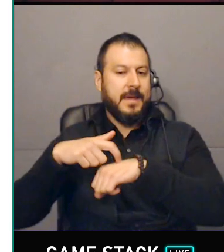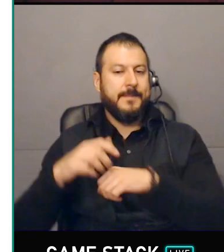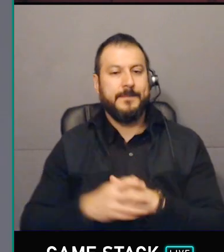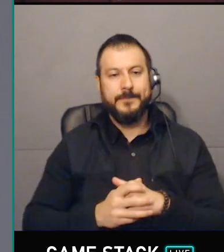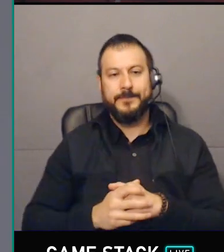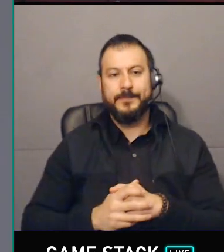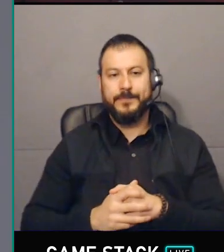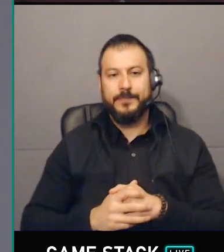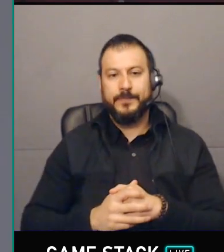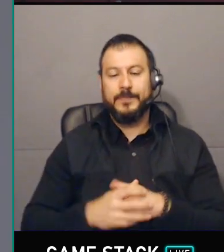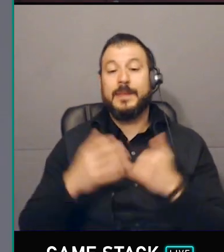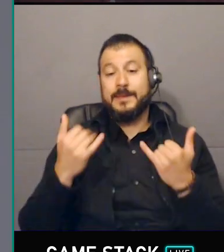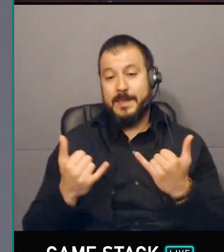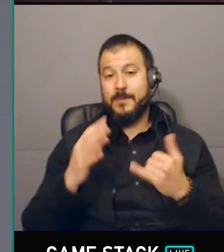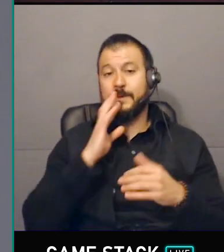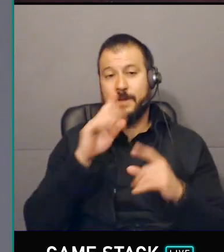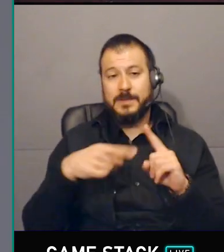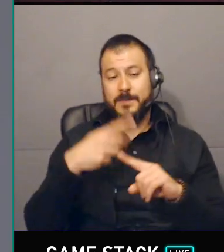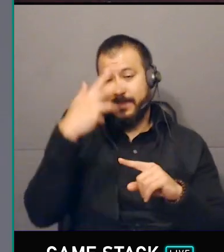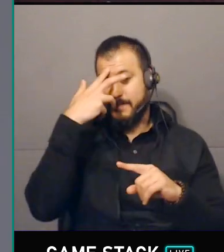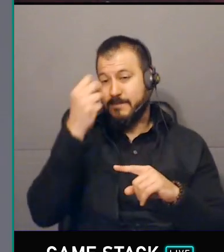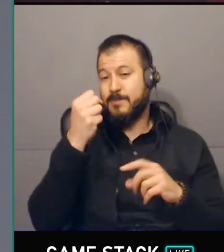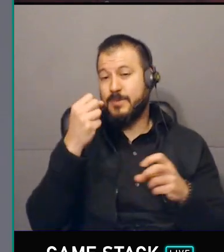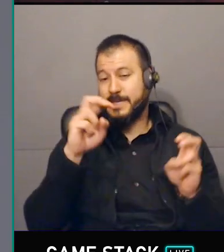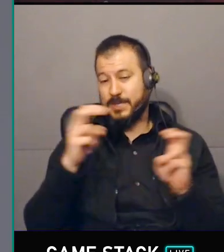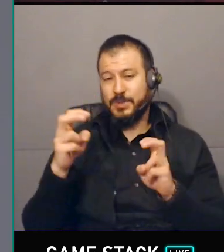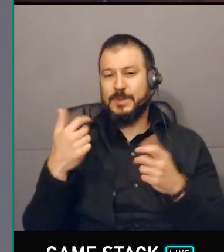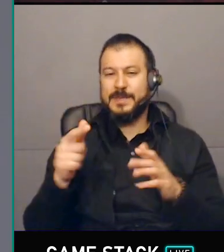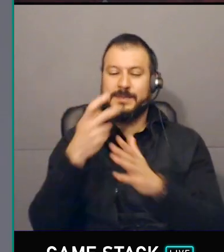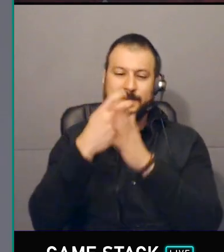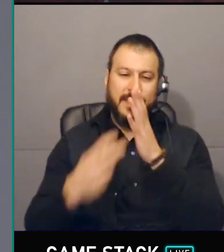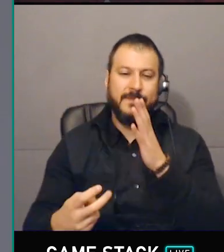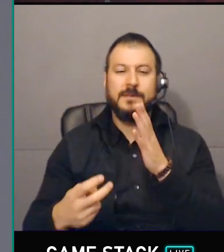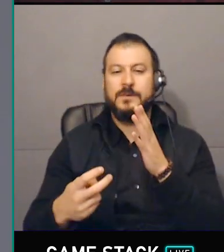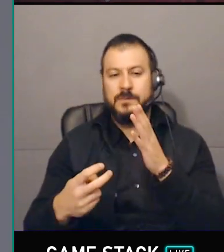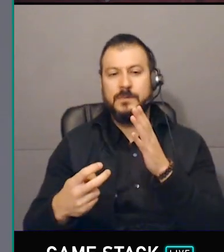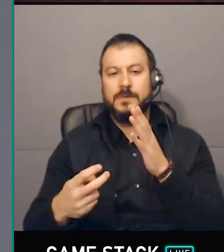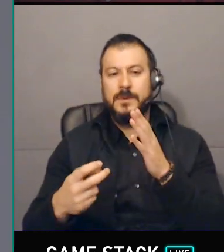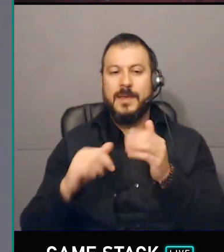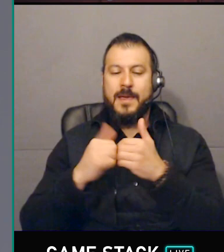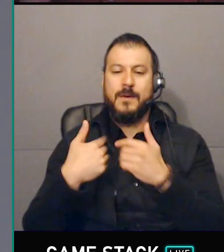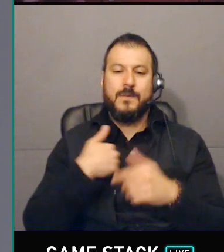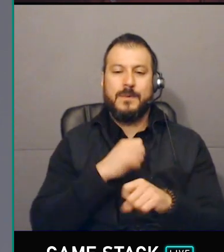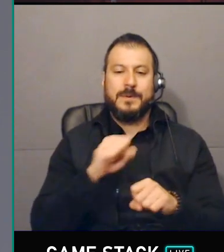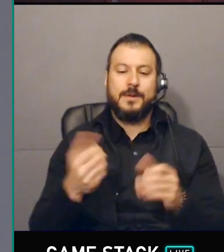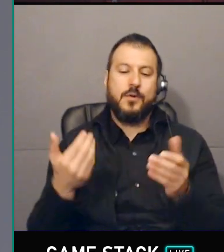Alright, so now that we've talked about the memory issues, let's dive into how we can refactor that